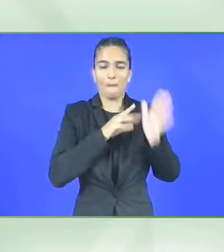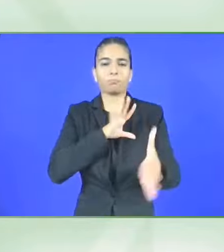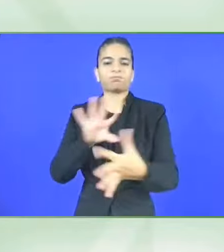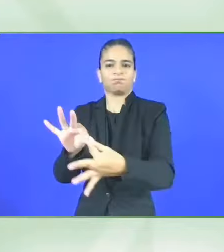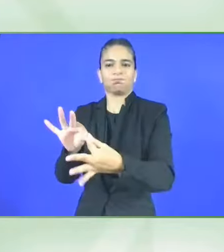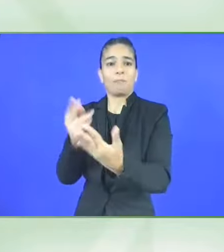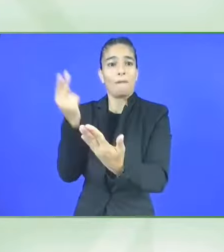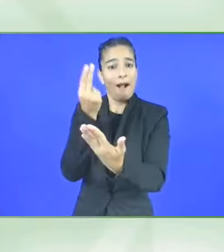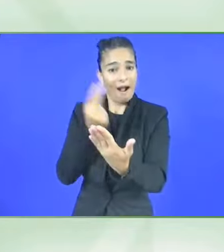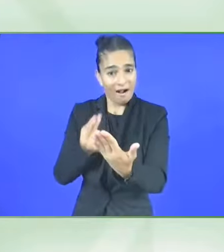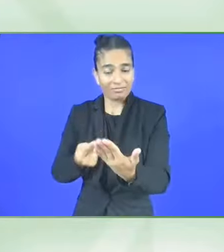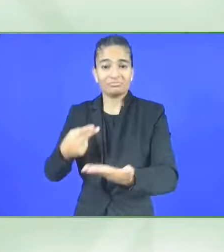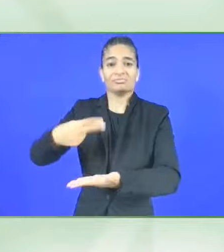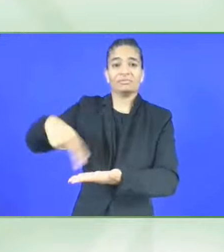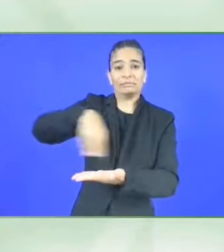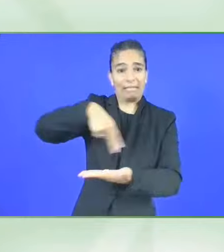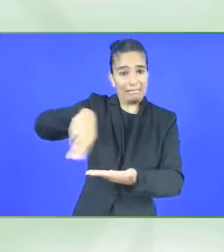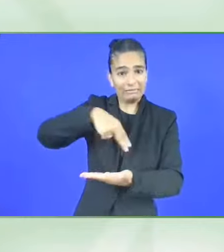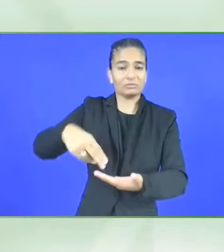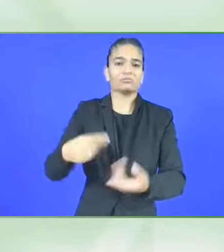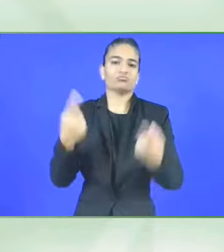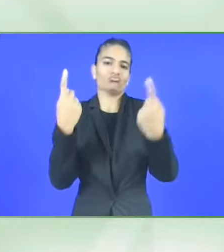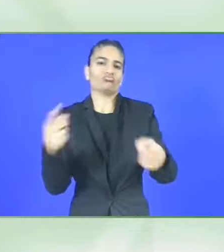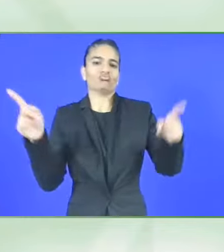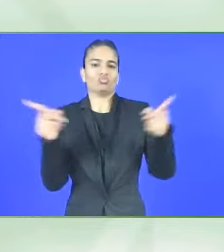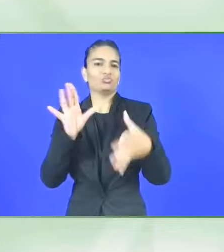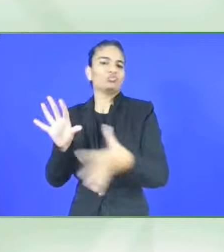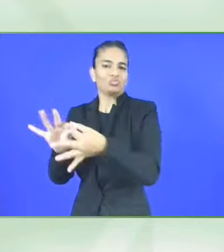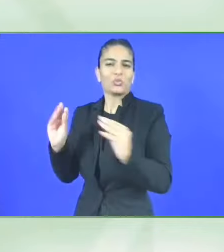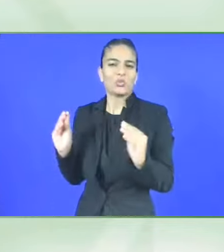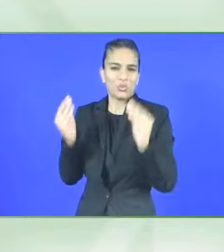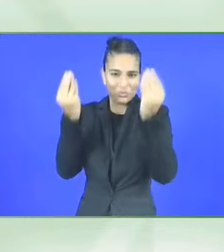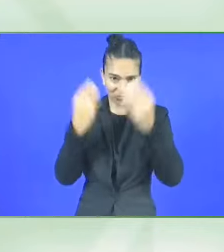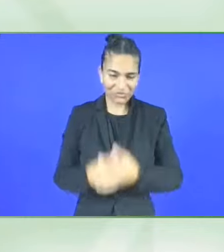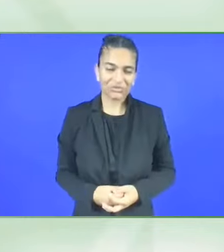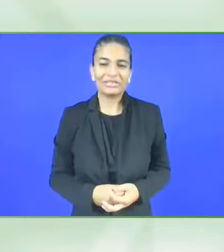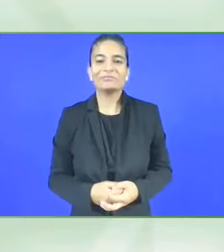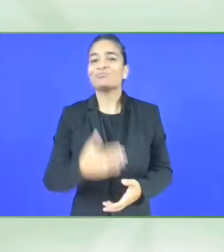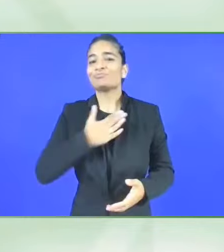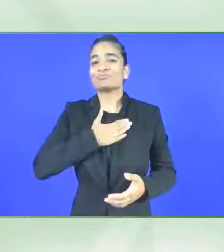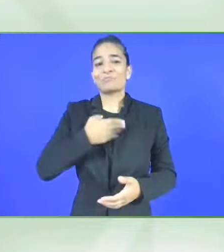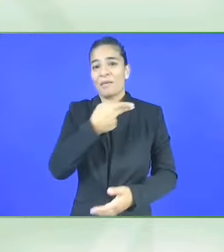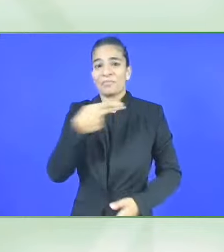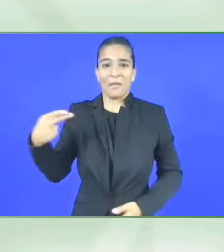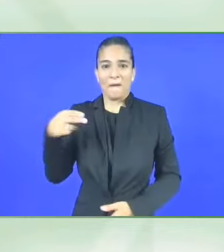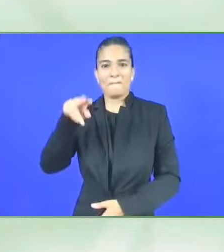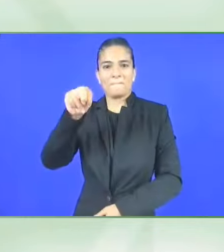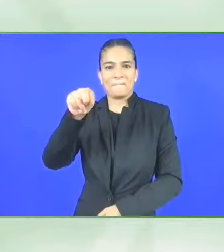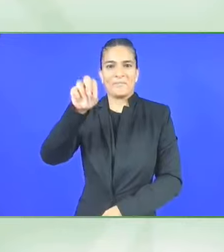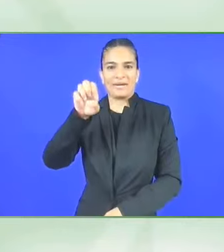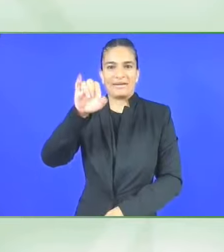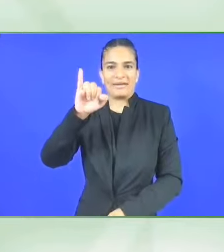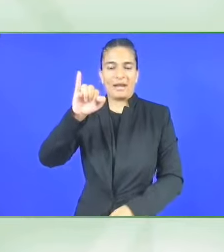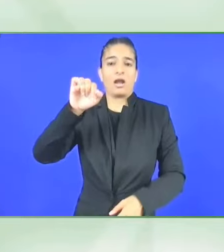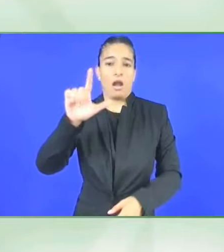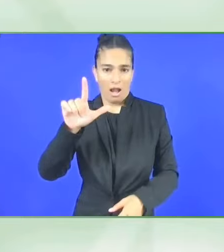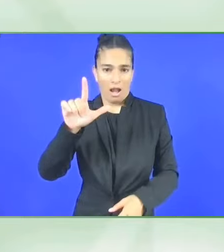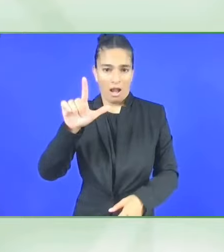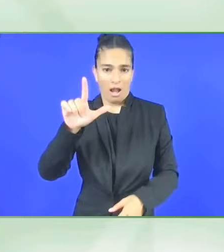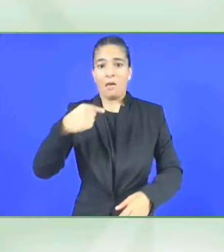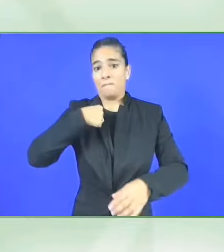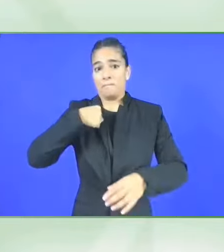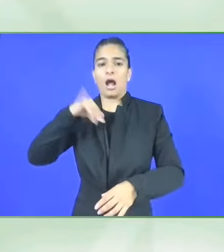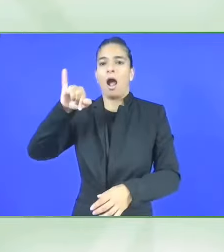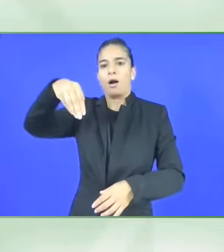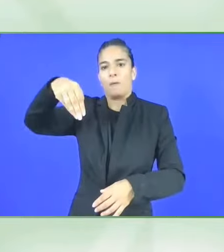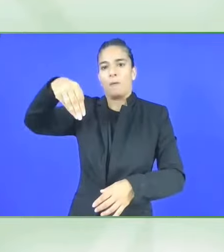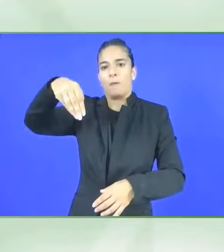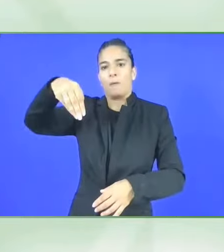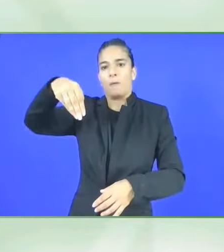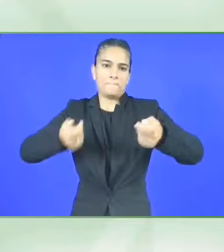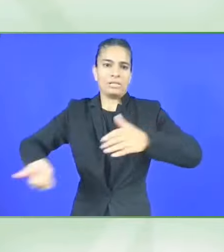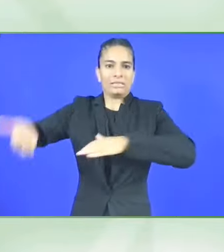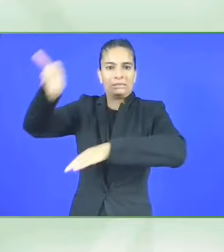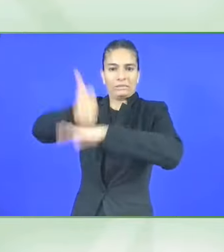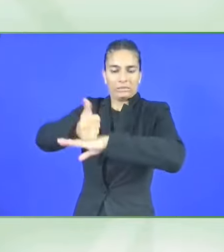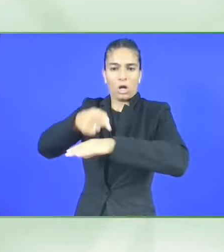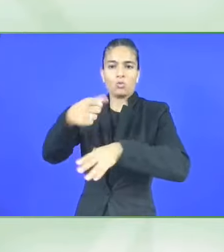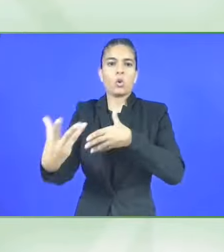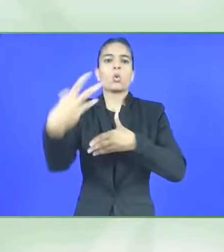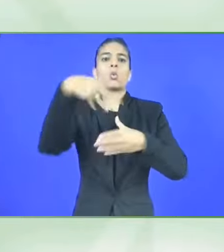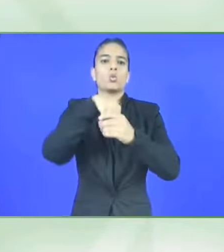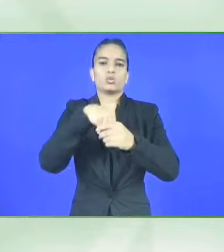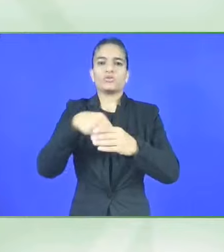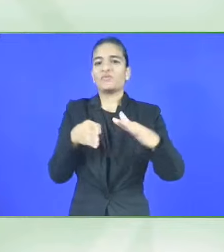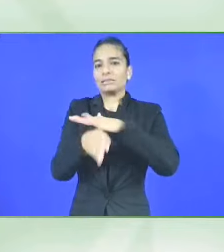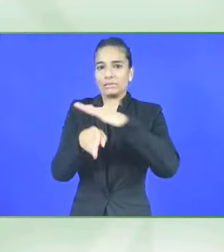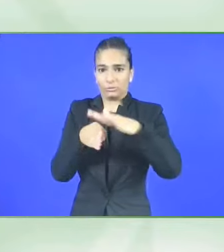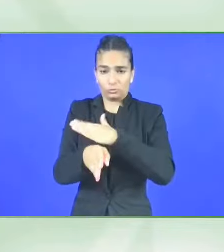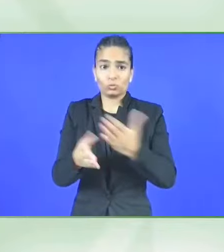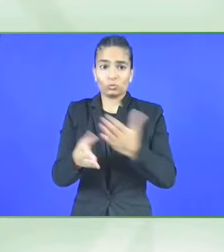My name is Neil, and IM the director of the office for inclusion accessibility, and today,